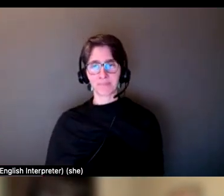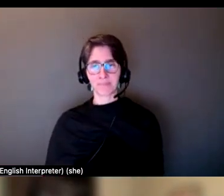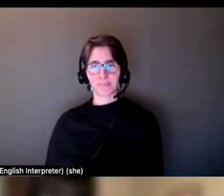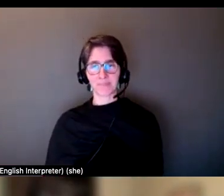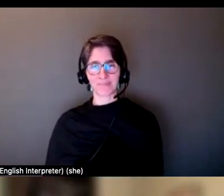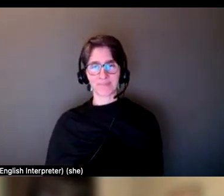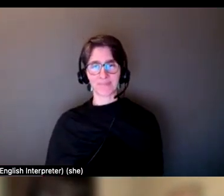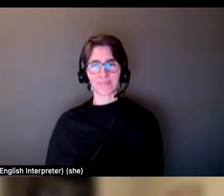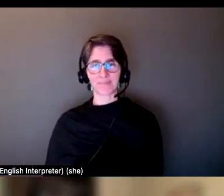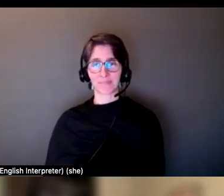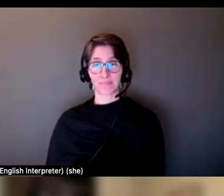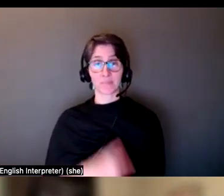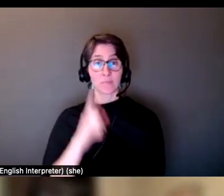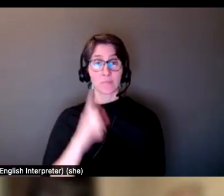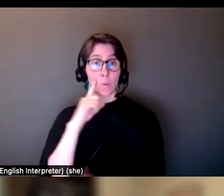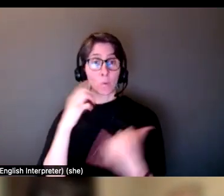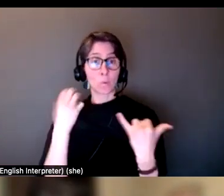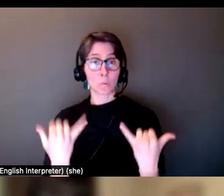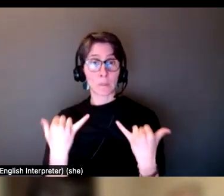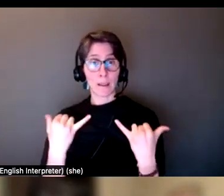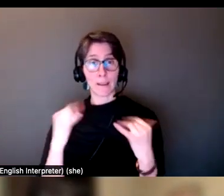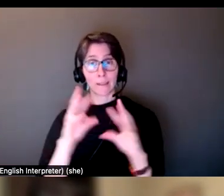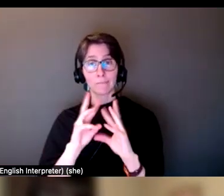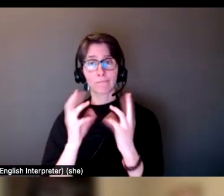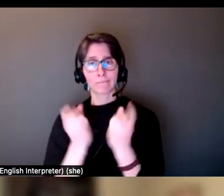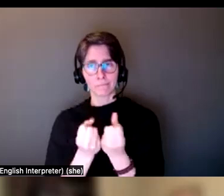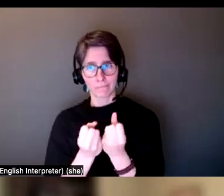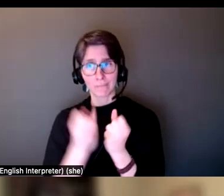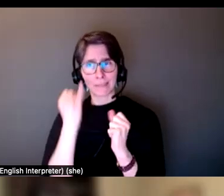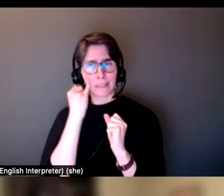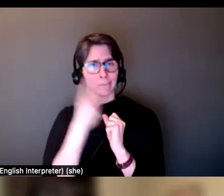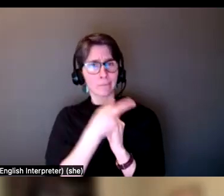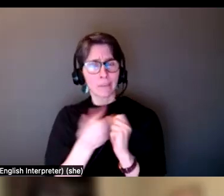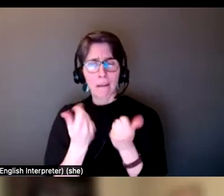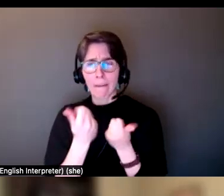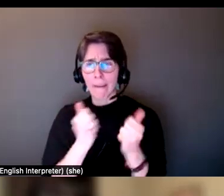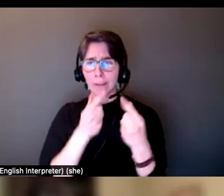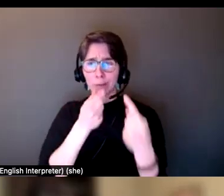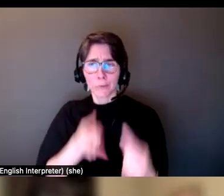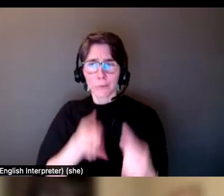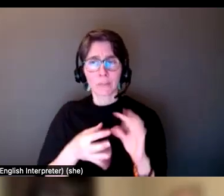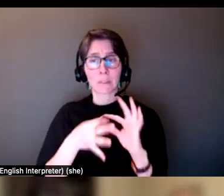For our webinar today, if you're having difficulties with Zoom or have any tech-related